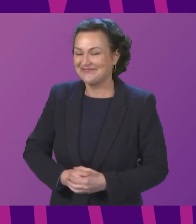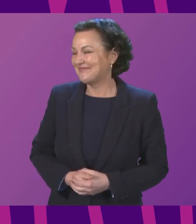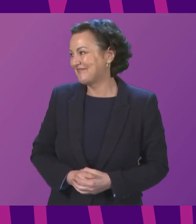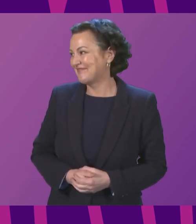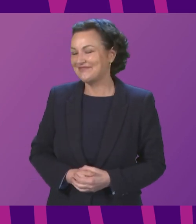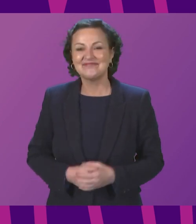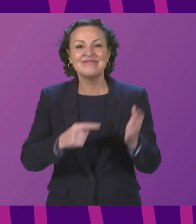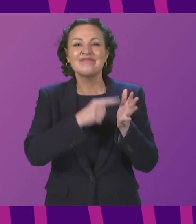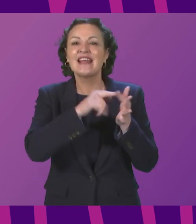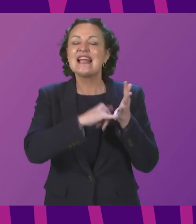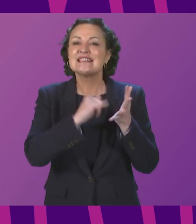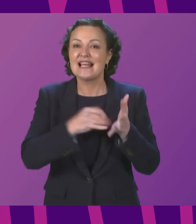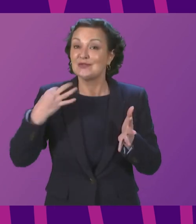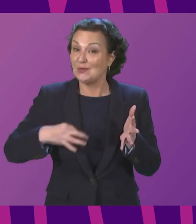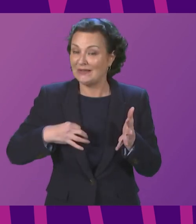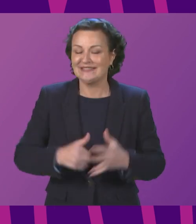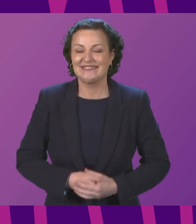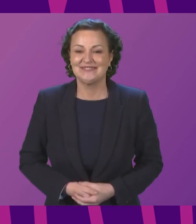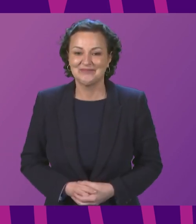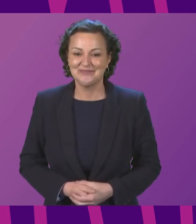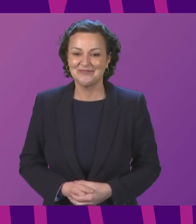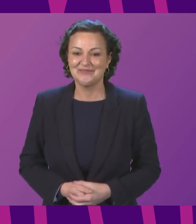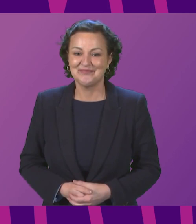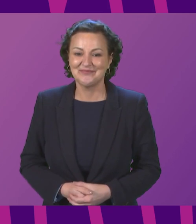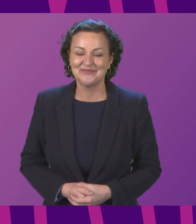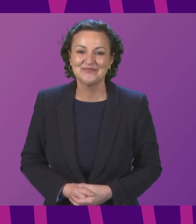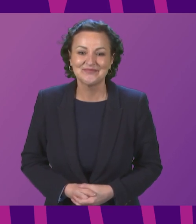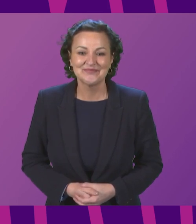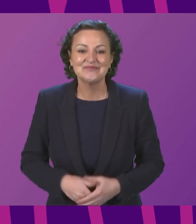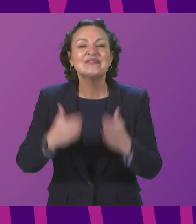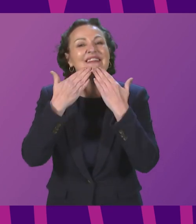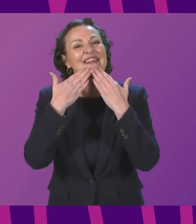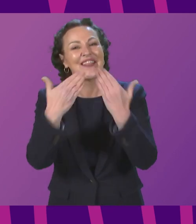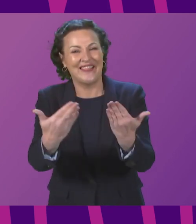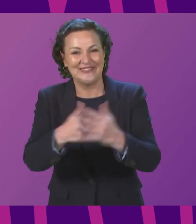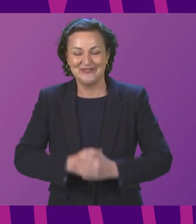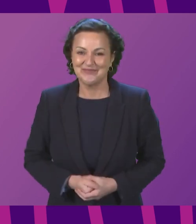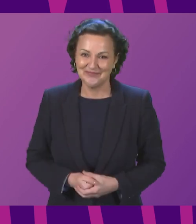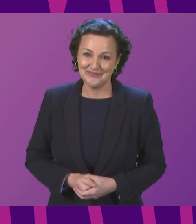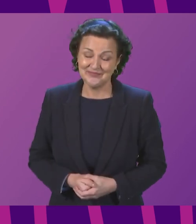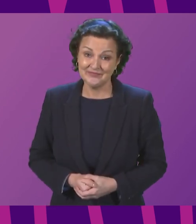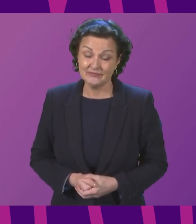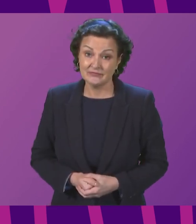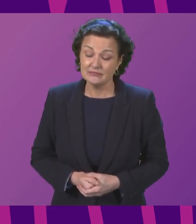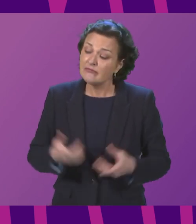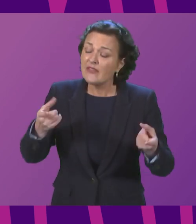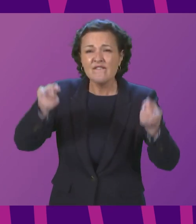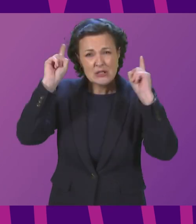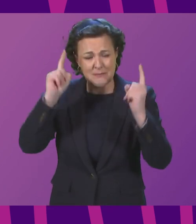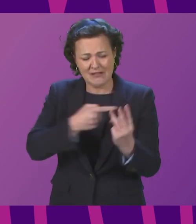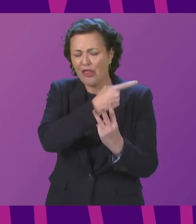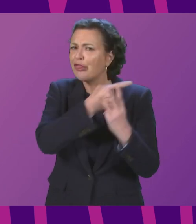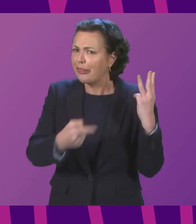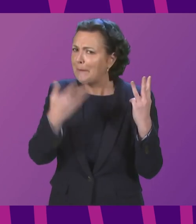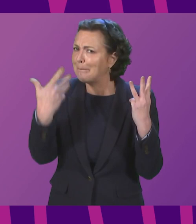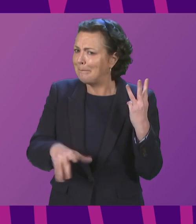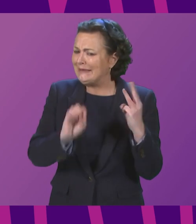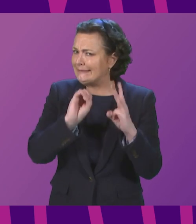Three things that the First Minister said earlier resonated: publishing evidence, the